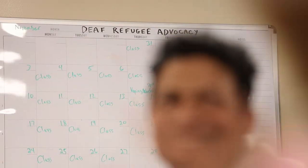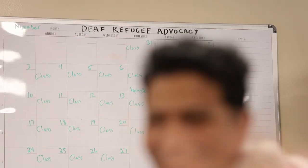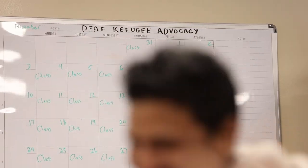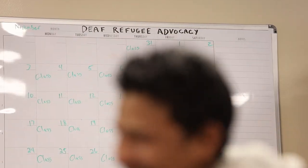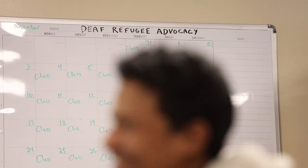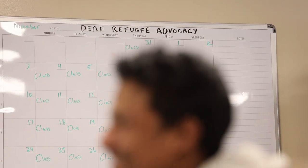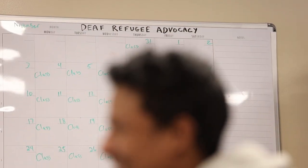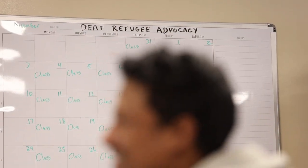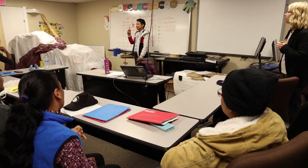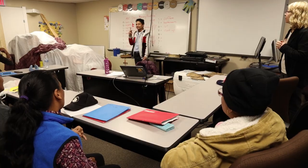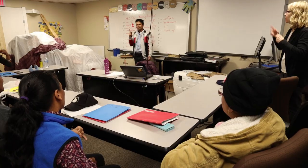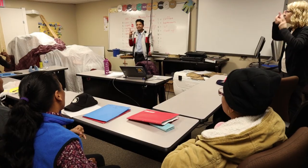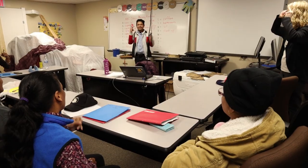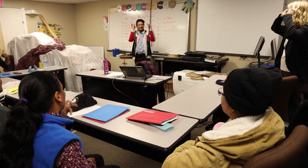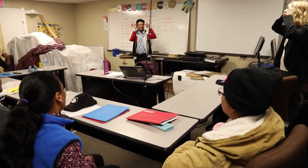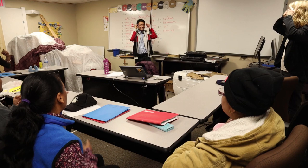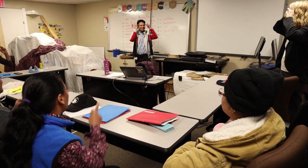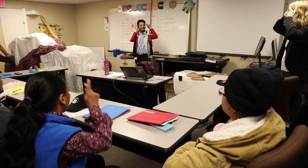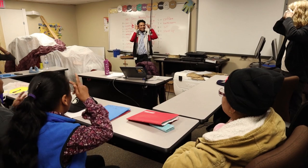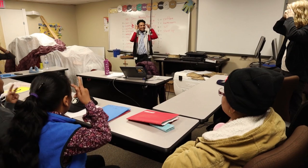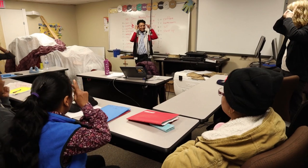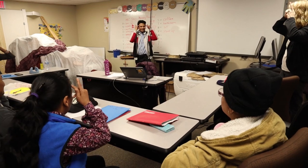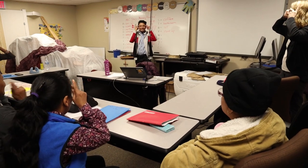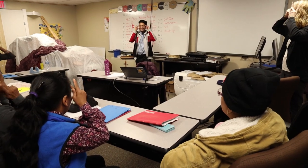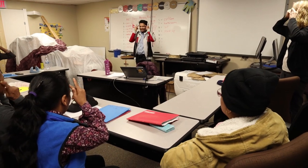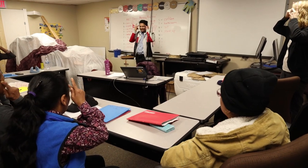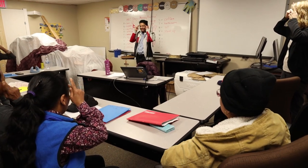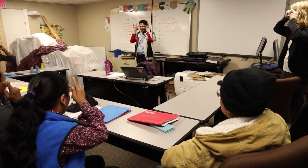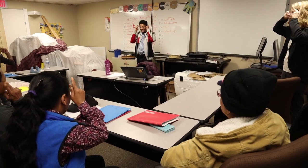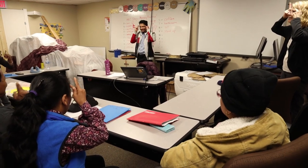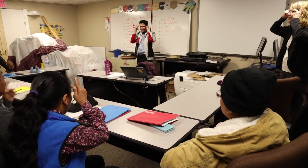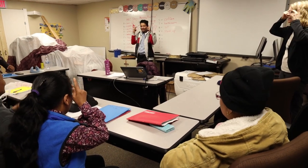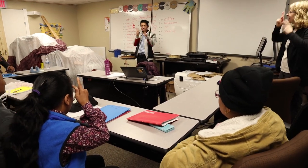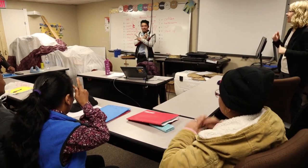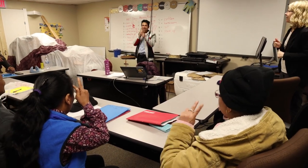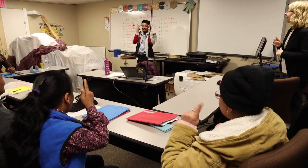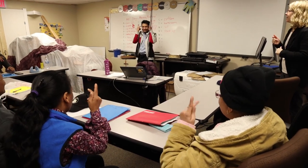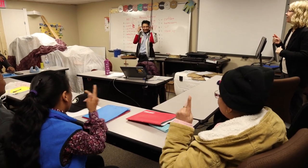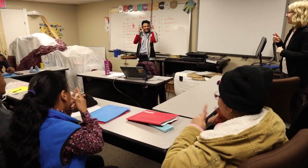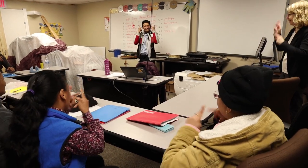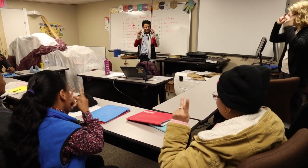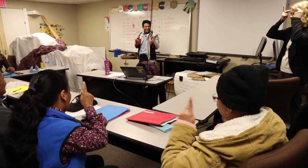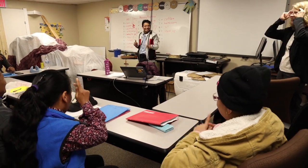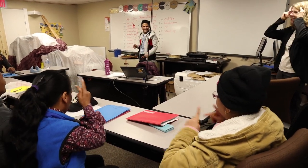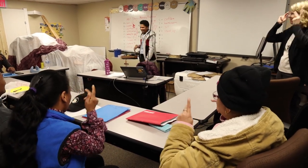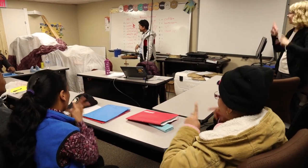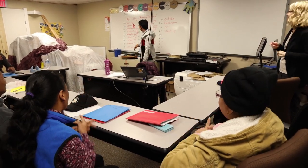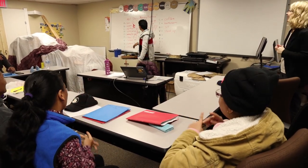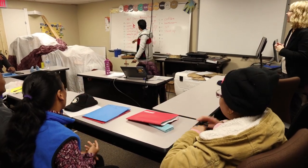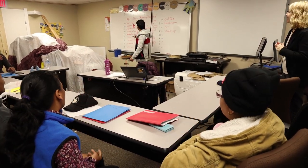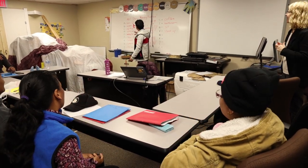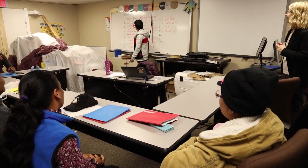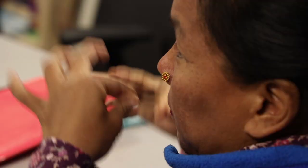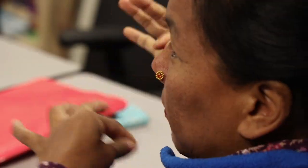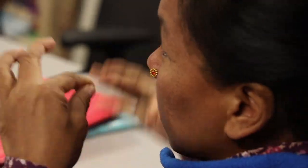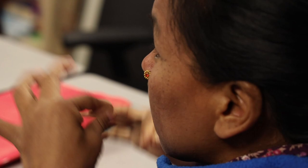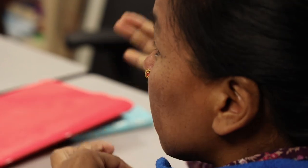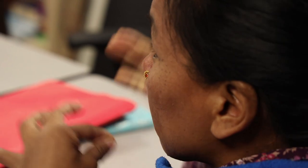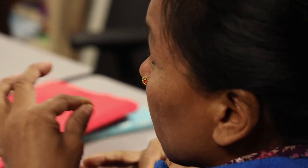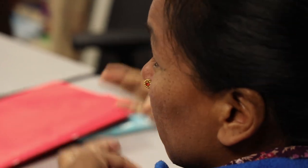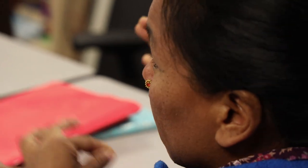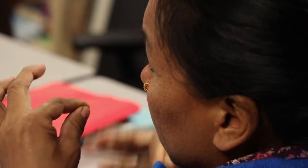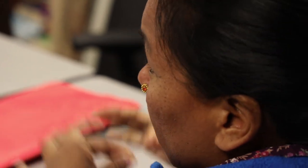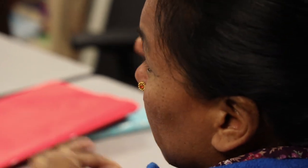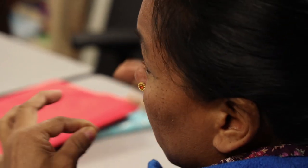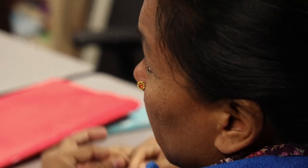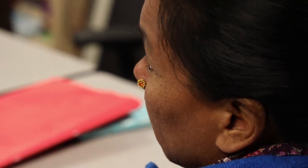(Sangita) as we can, be it American Sign Language and English. We have communication now.